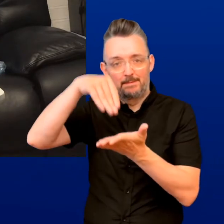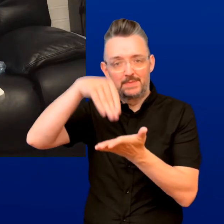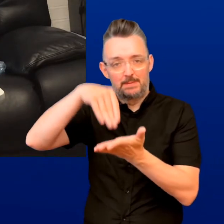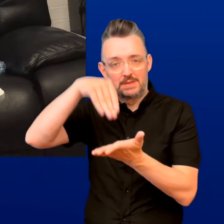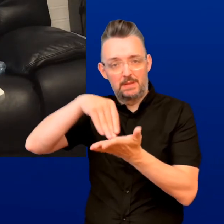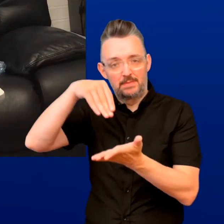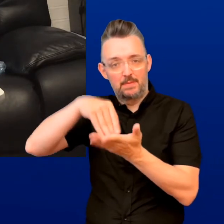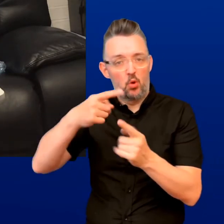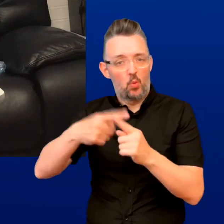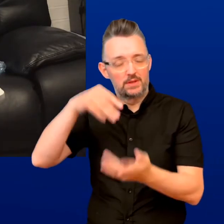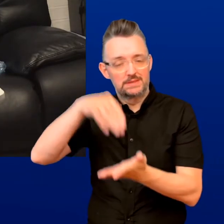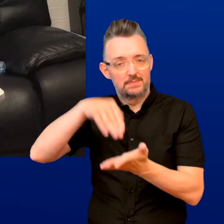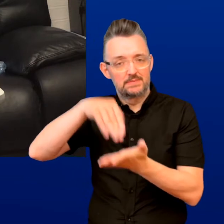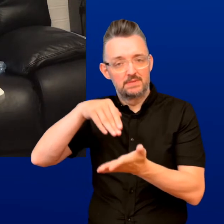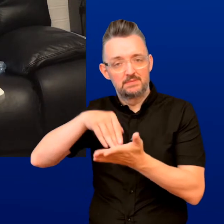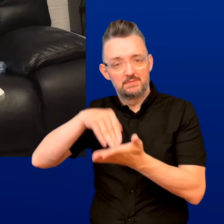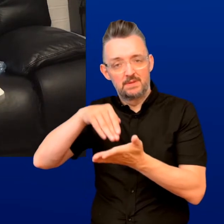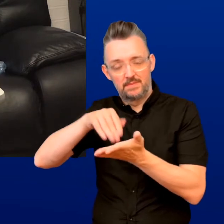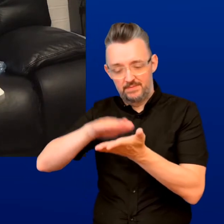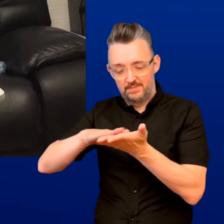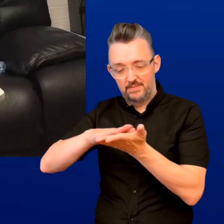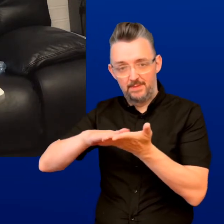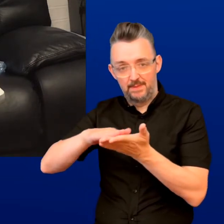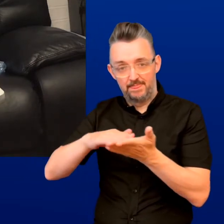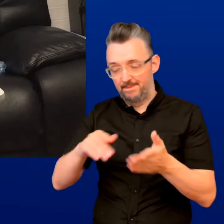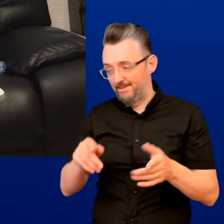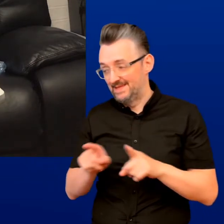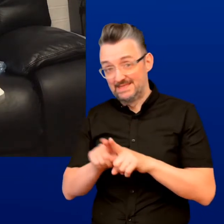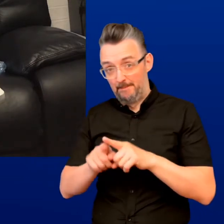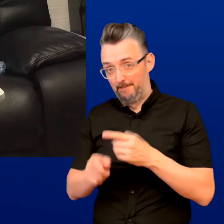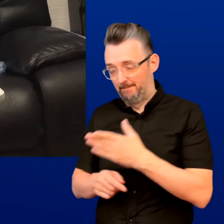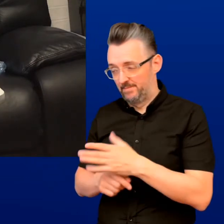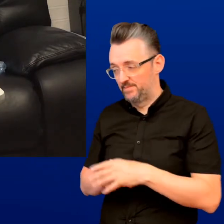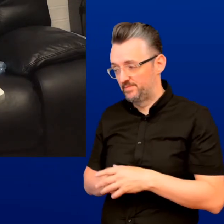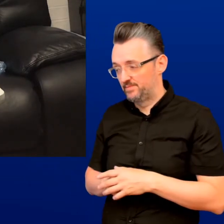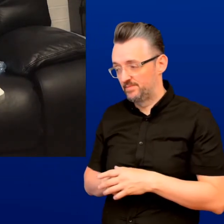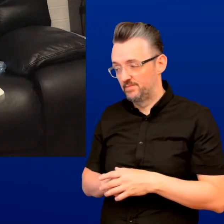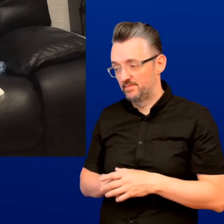quickly, so if there's too much paint